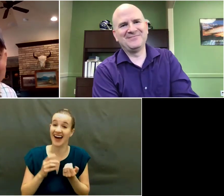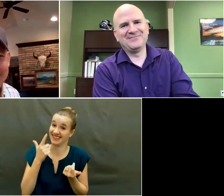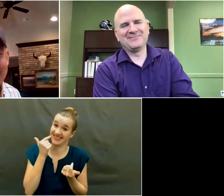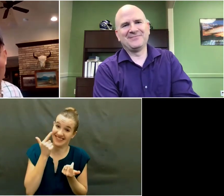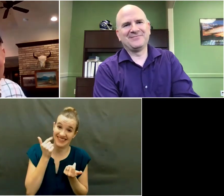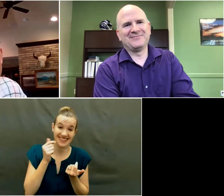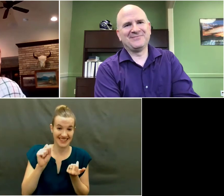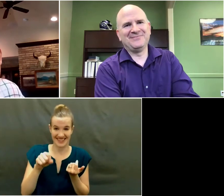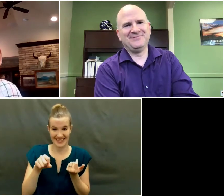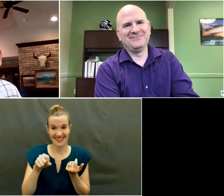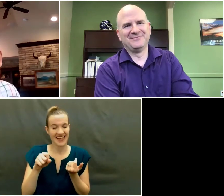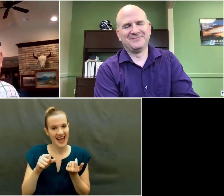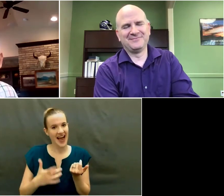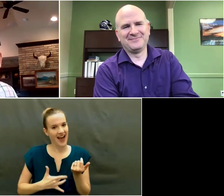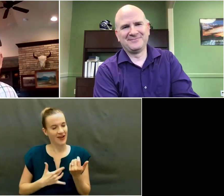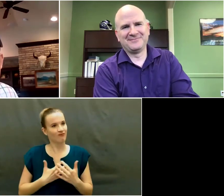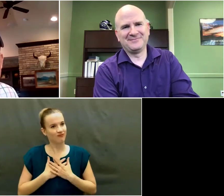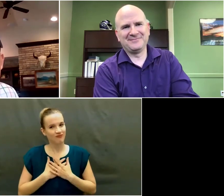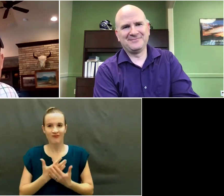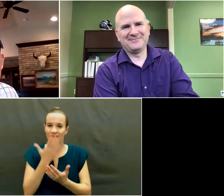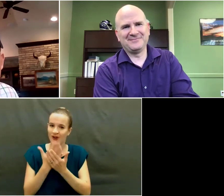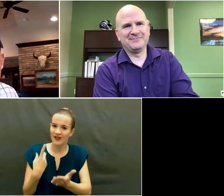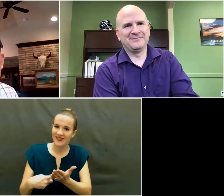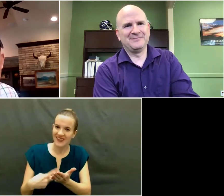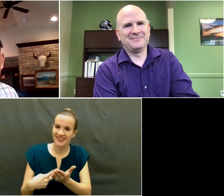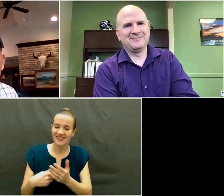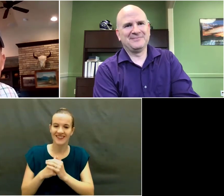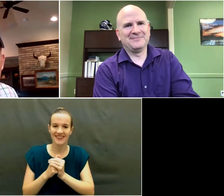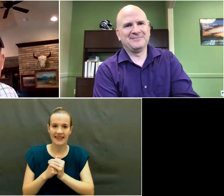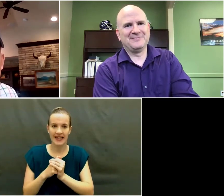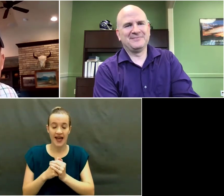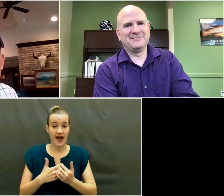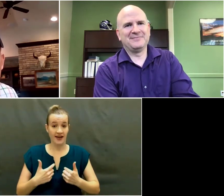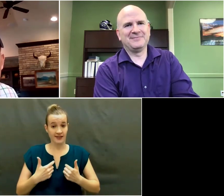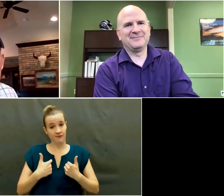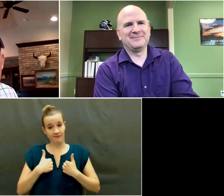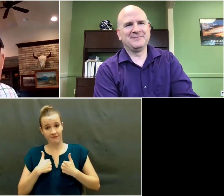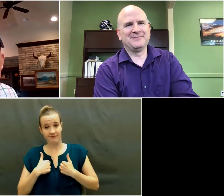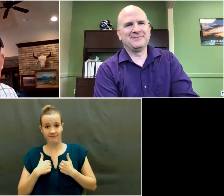Jeremy: Yeah, and I just want to say, as somebody who gets to work with you, and your team,